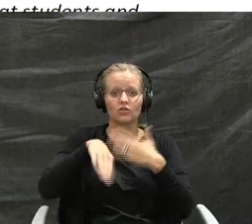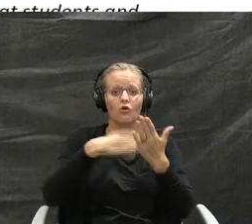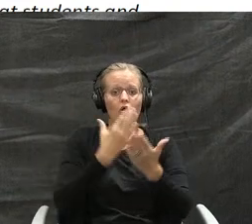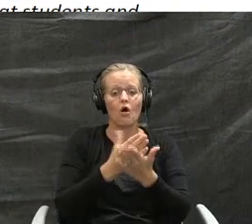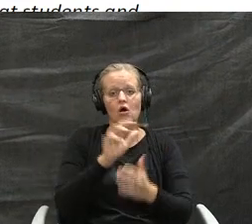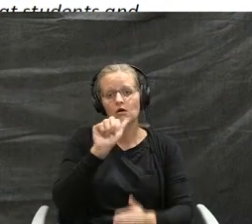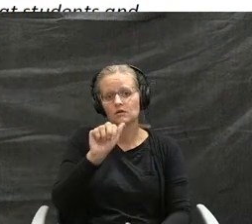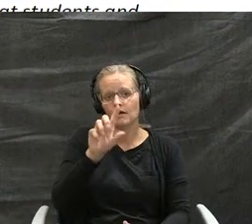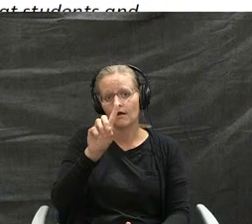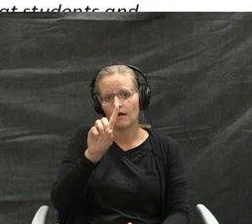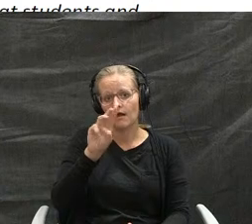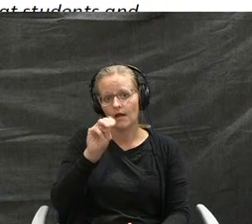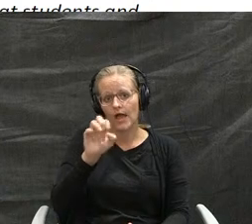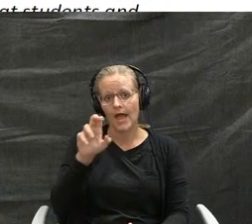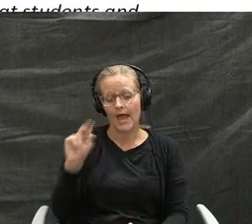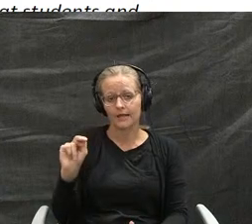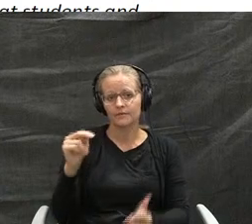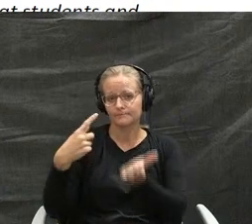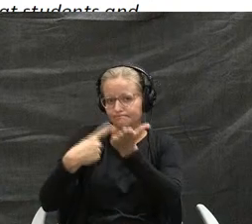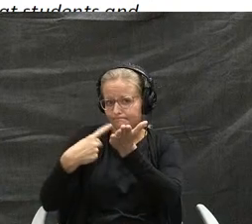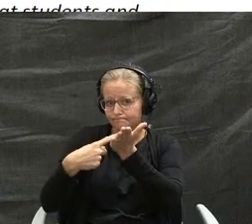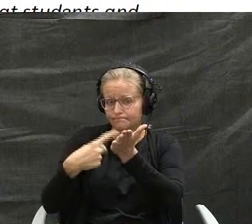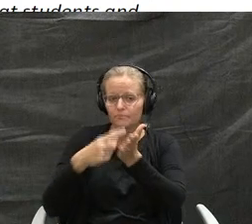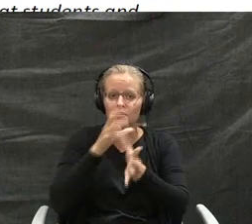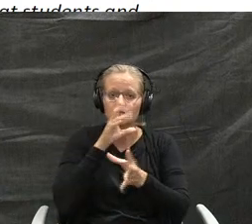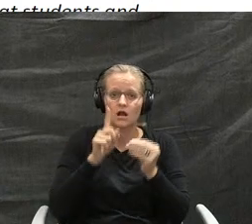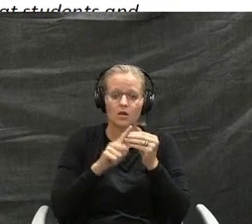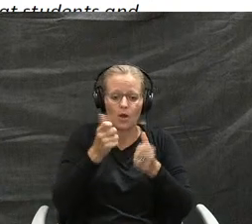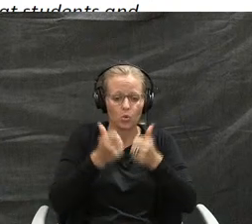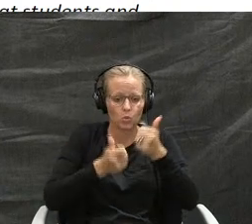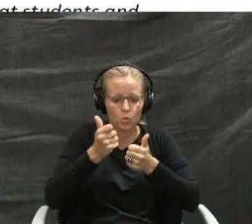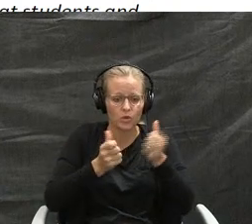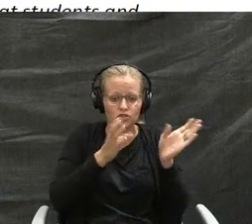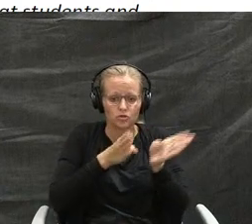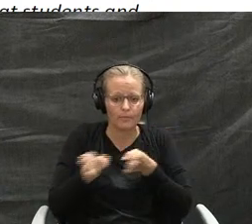thought made the most sense. That would be the most workable.